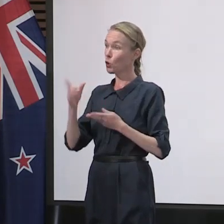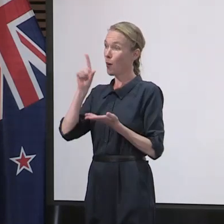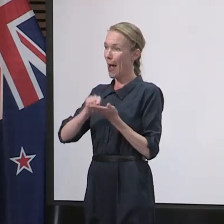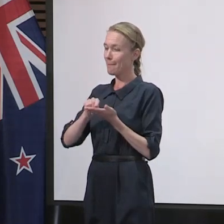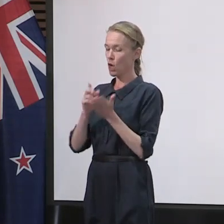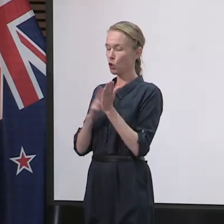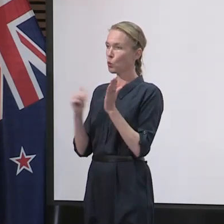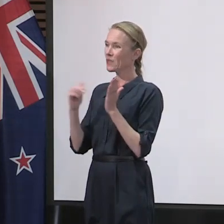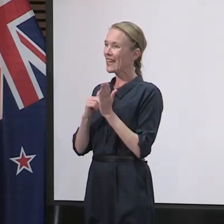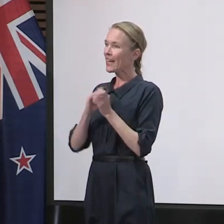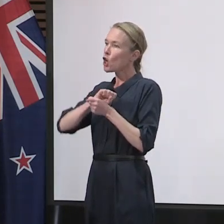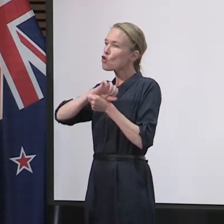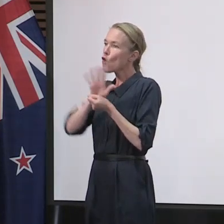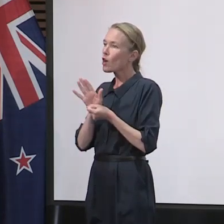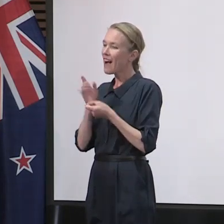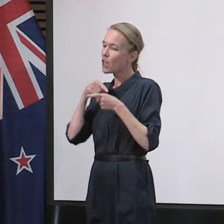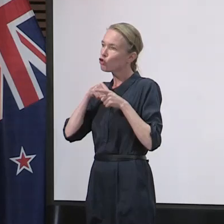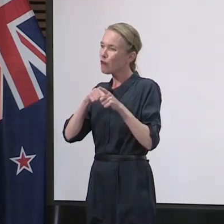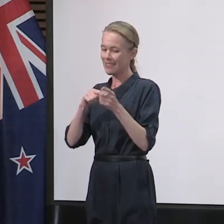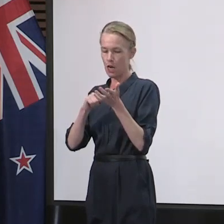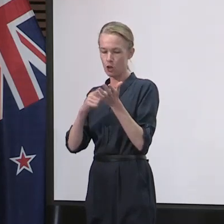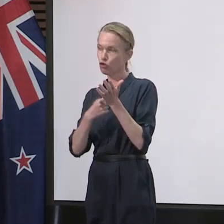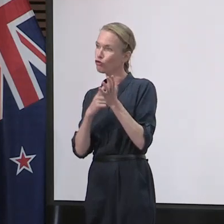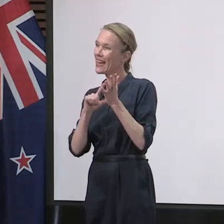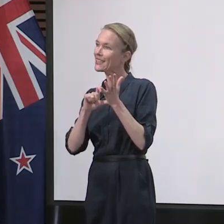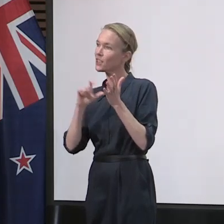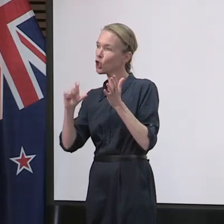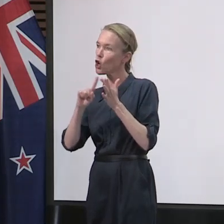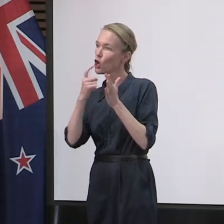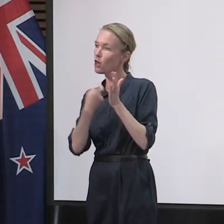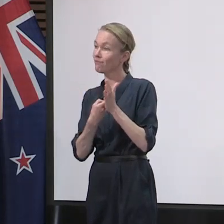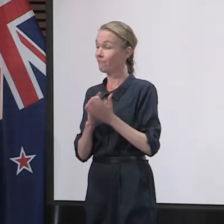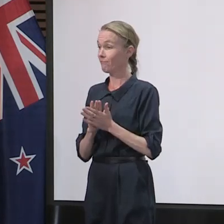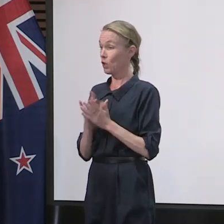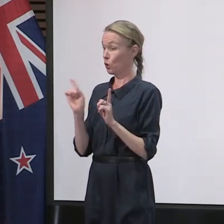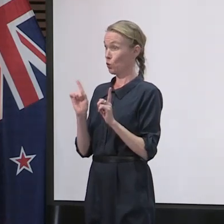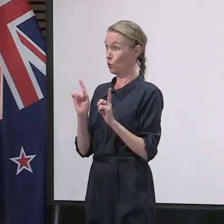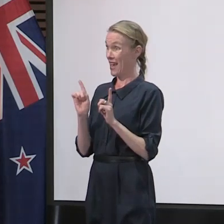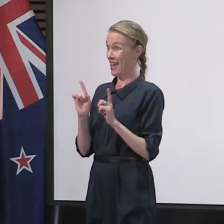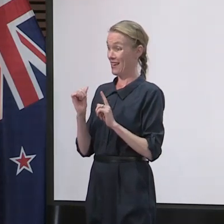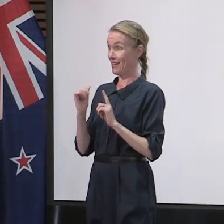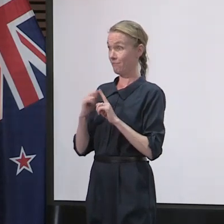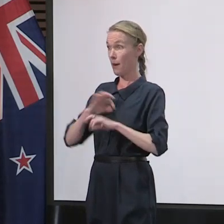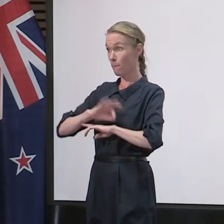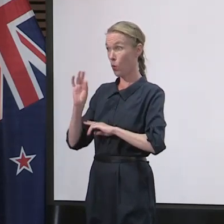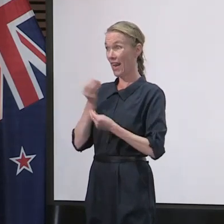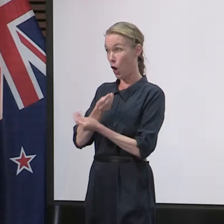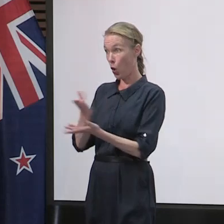238,000 tests. I like to talk a bit about the new app, NZ